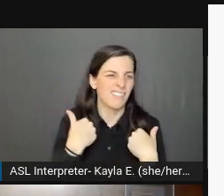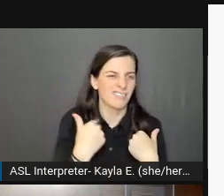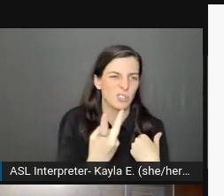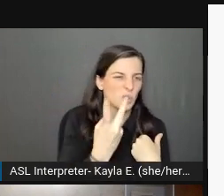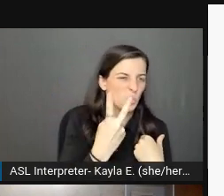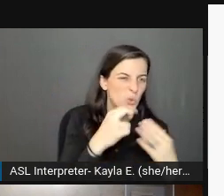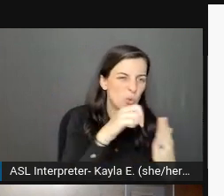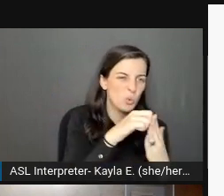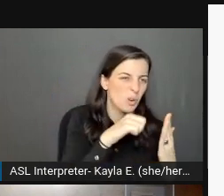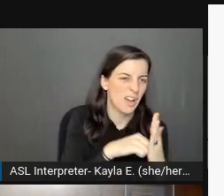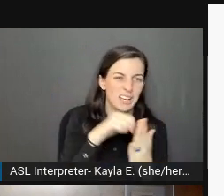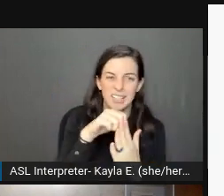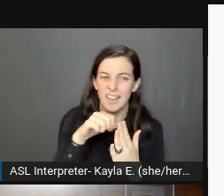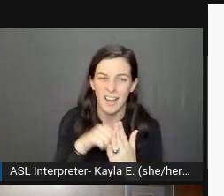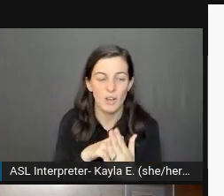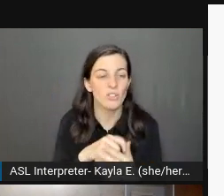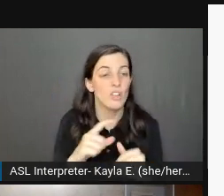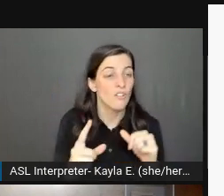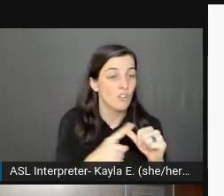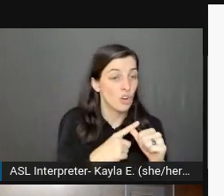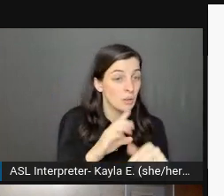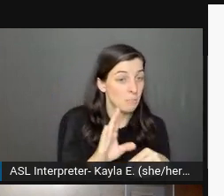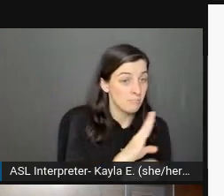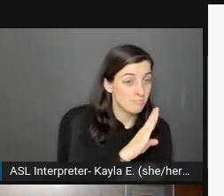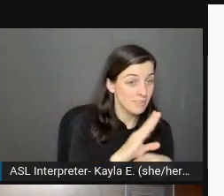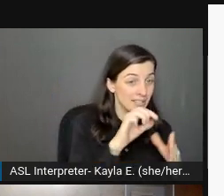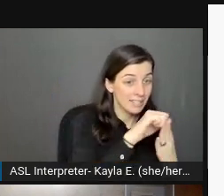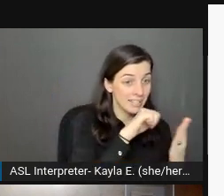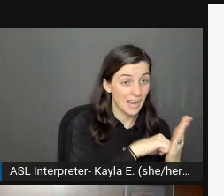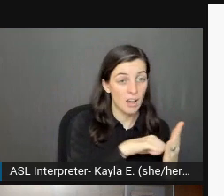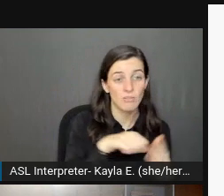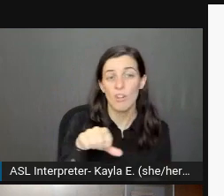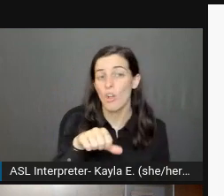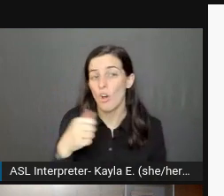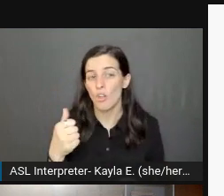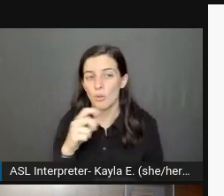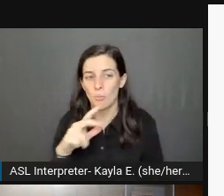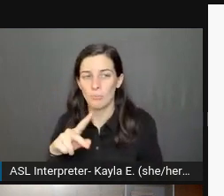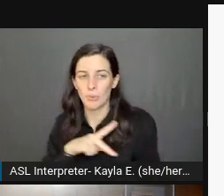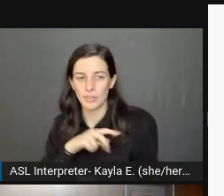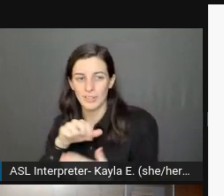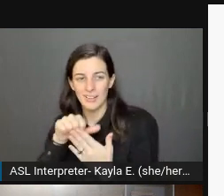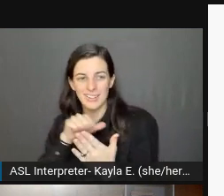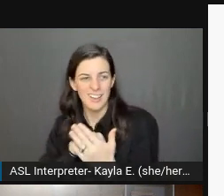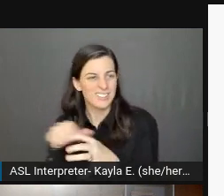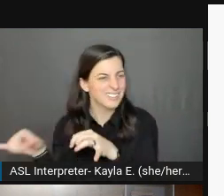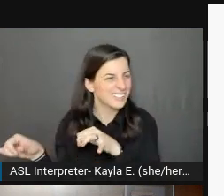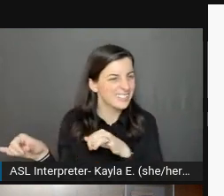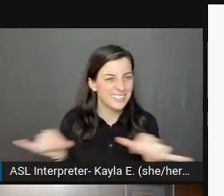The first one is business account, and another one is a personal account in the same bank.